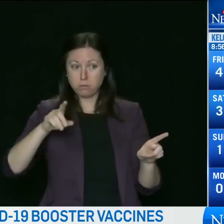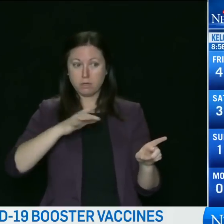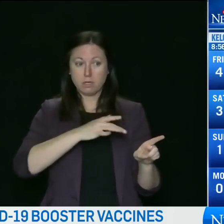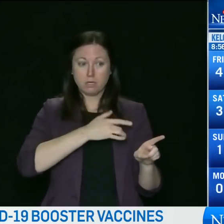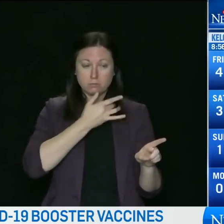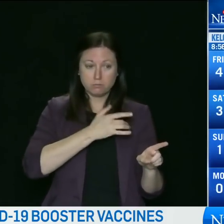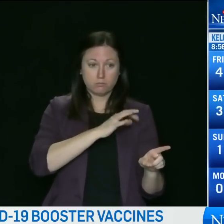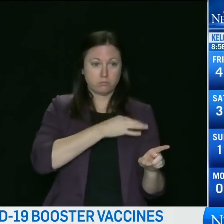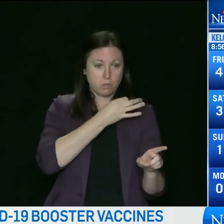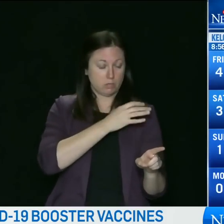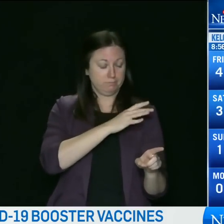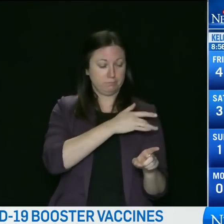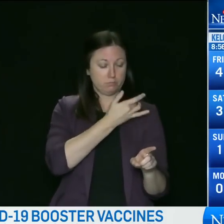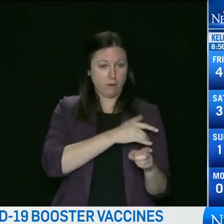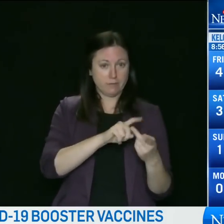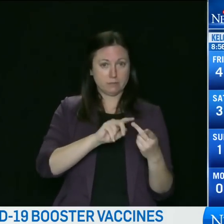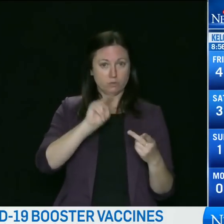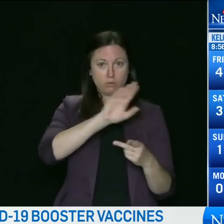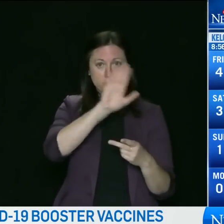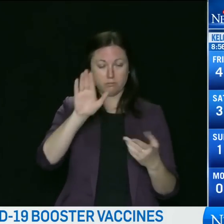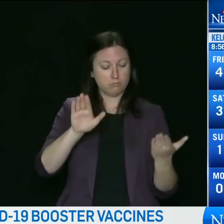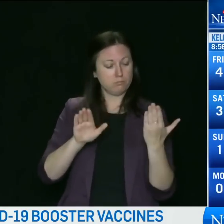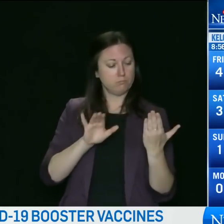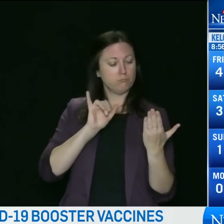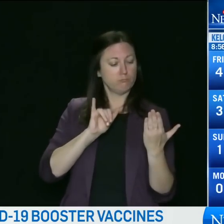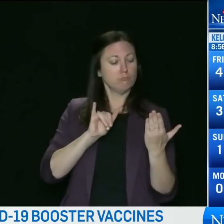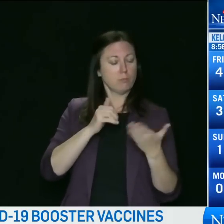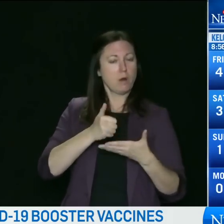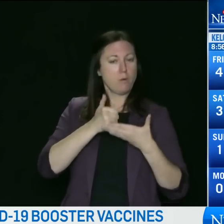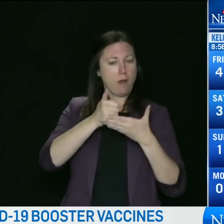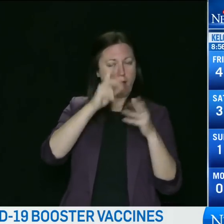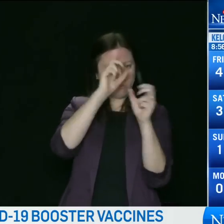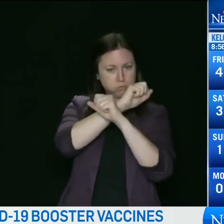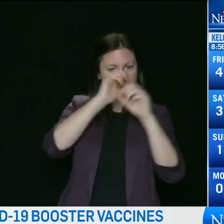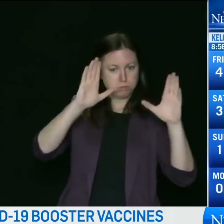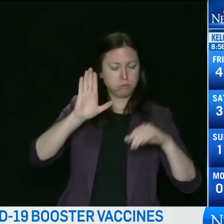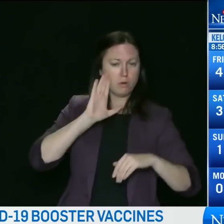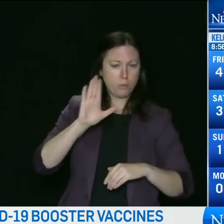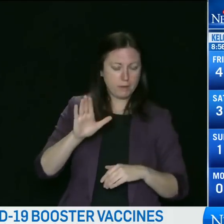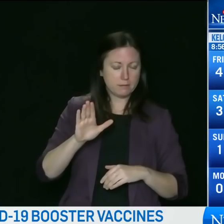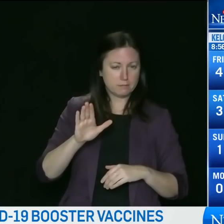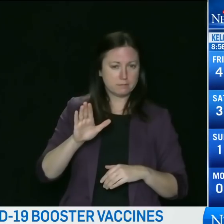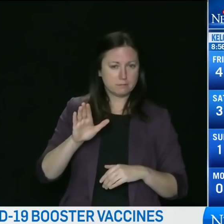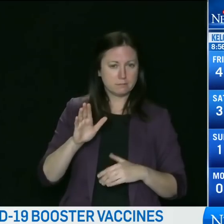RISKS AND I HOPE THAT THE NACI RECOMMENDATION IS VERY HELPFUL